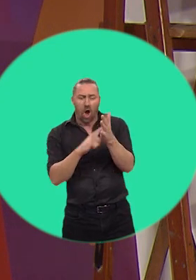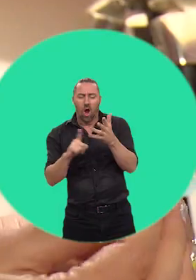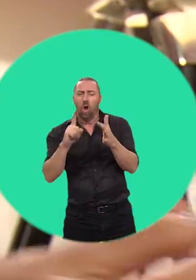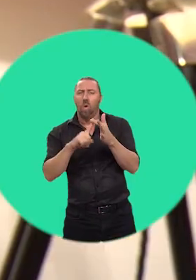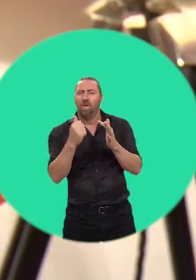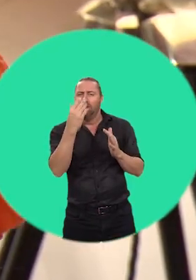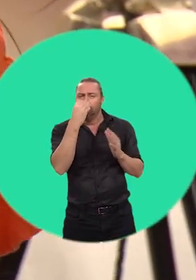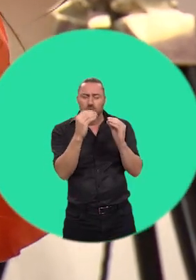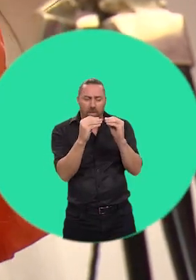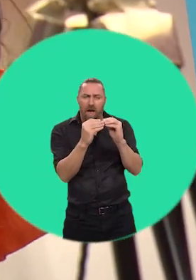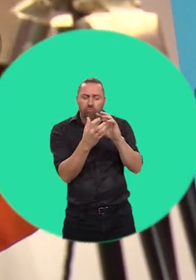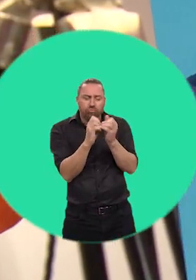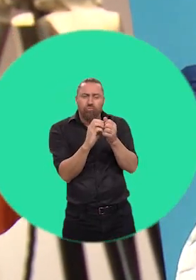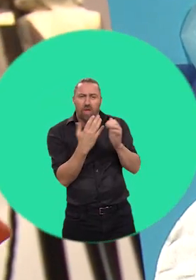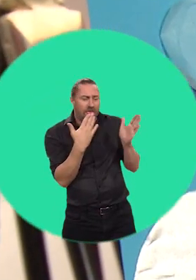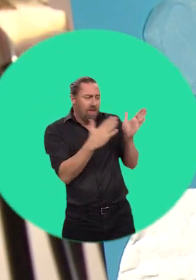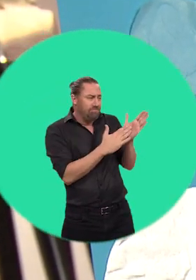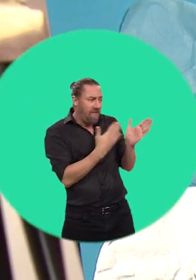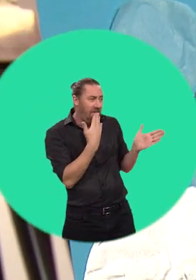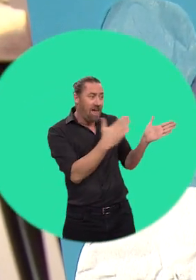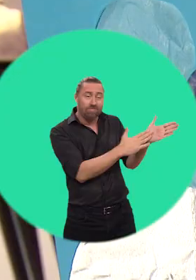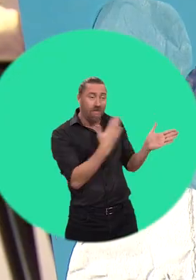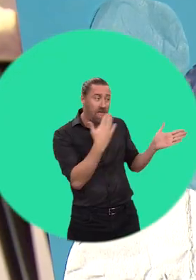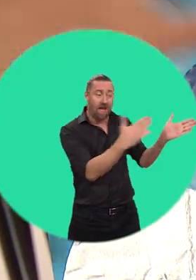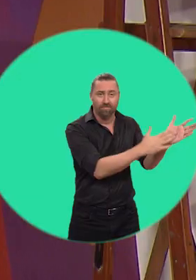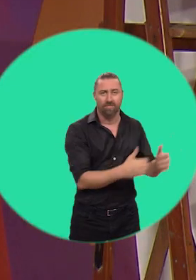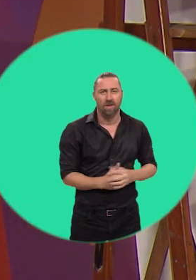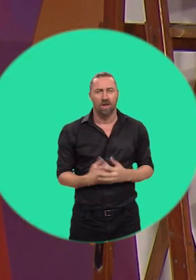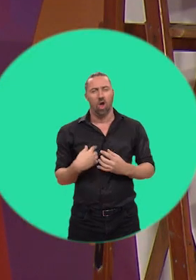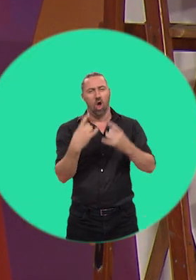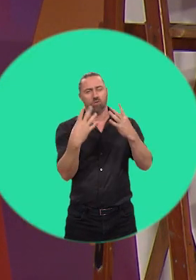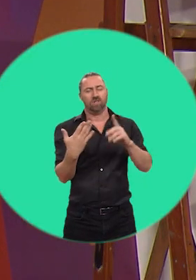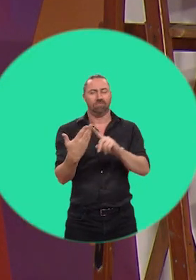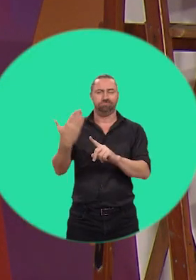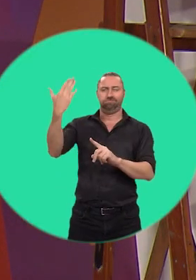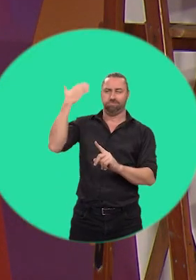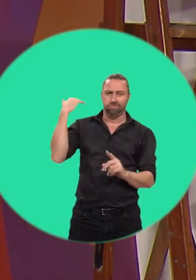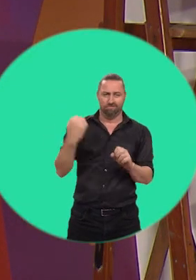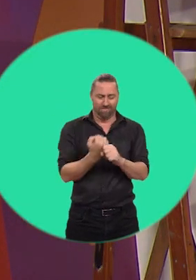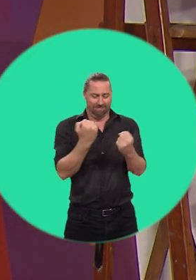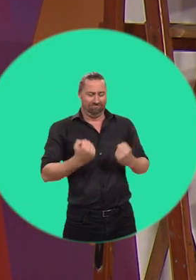And start sticking it down like so. Now you can see, I started decorating my water earlier.